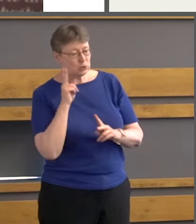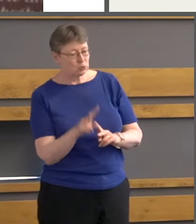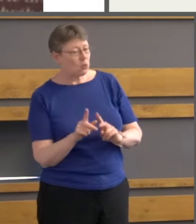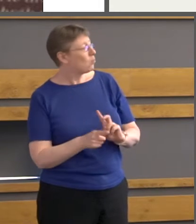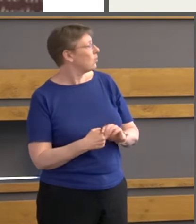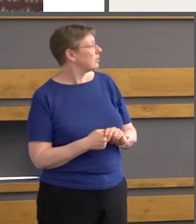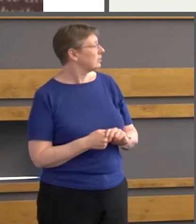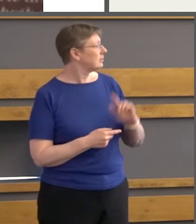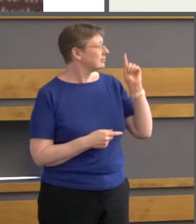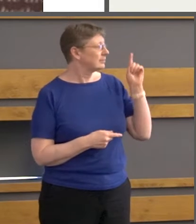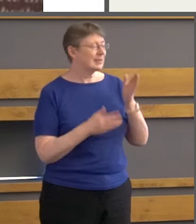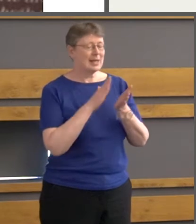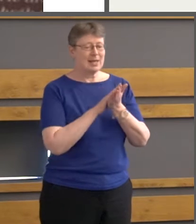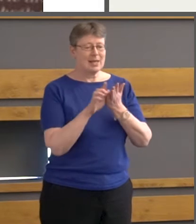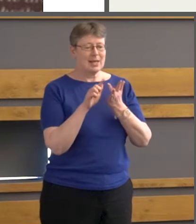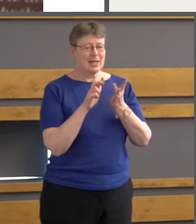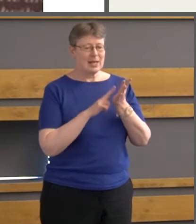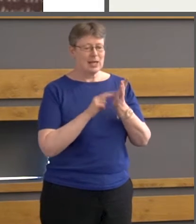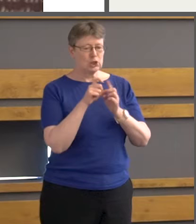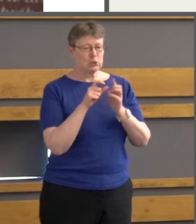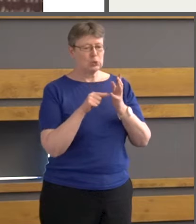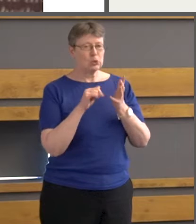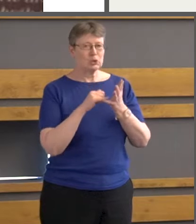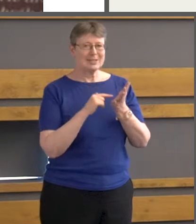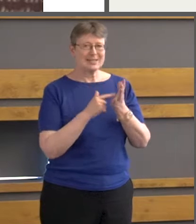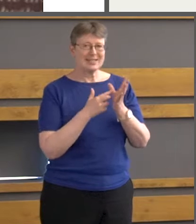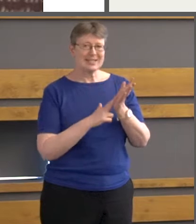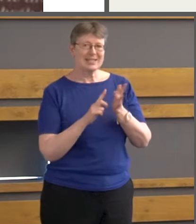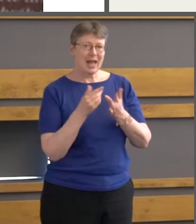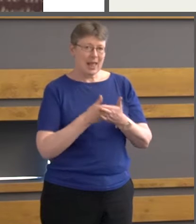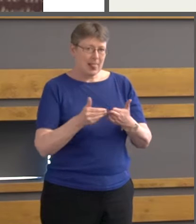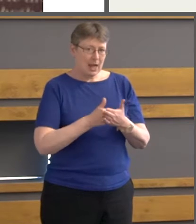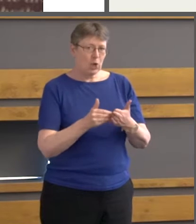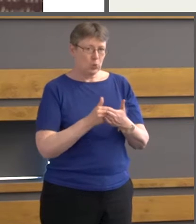from a Hindustani language exercise book, also from the archives.